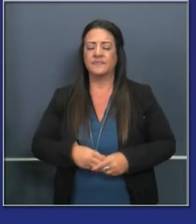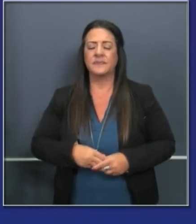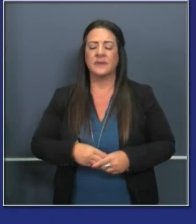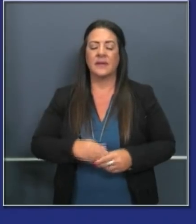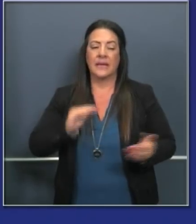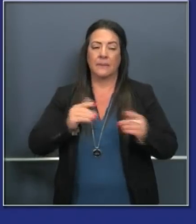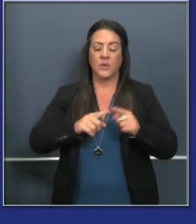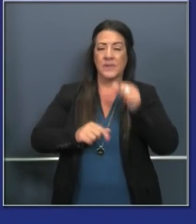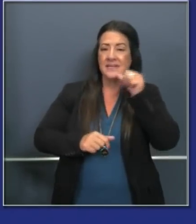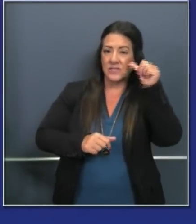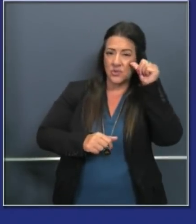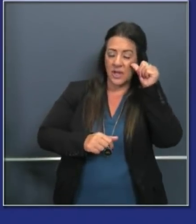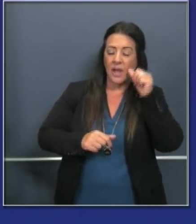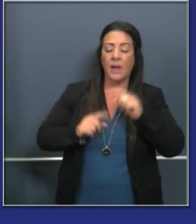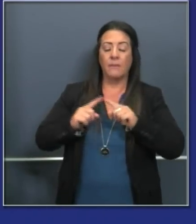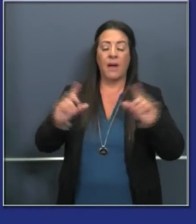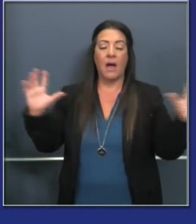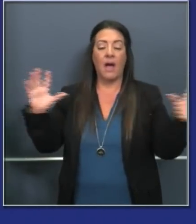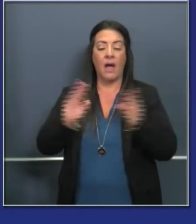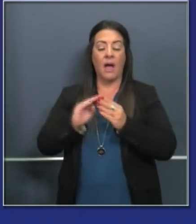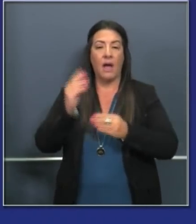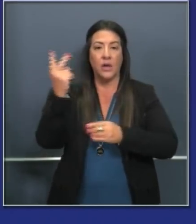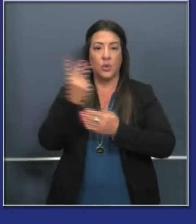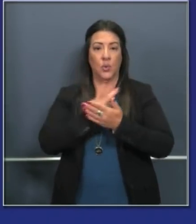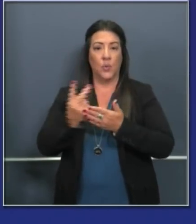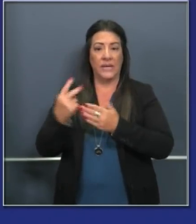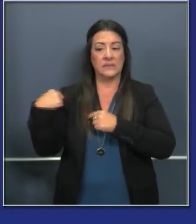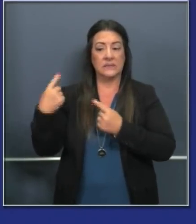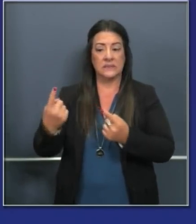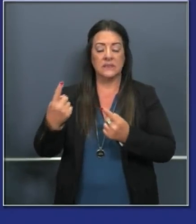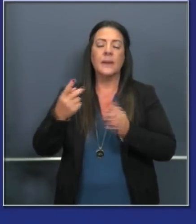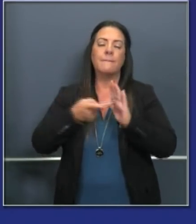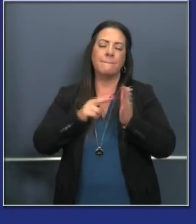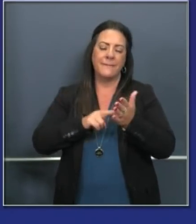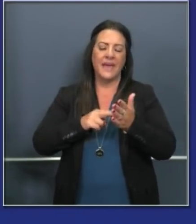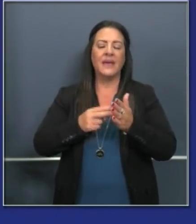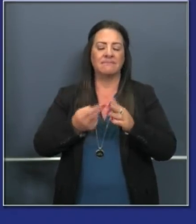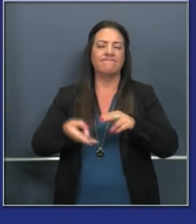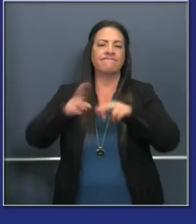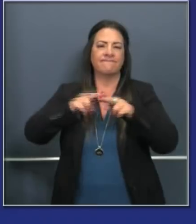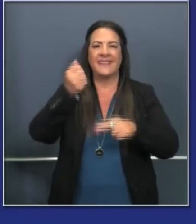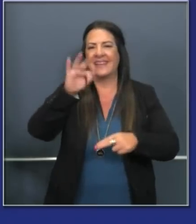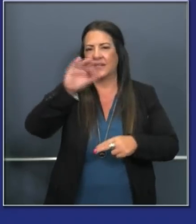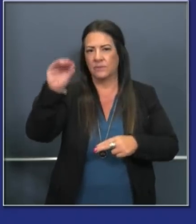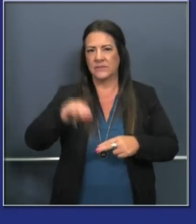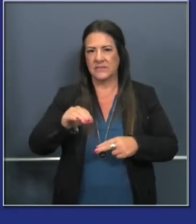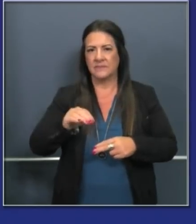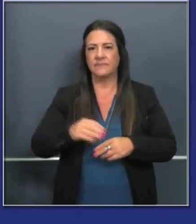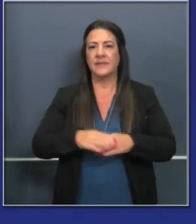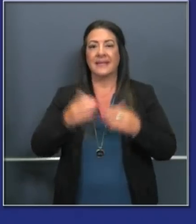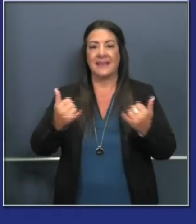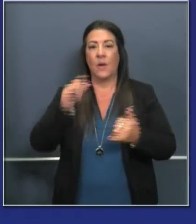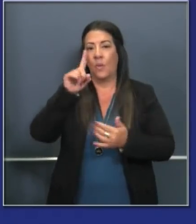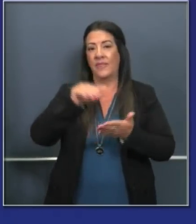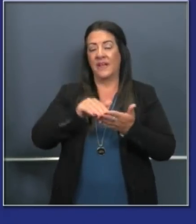DAY PERIOD YESTERDAY WAS 18% SO WE'RE SEEING A SLIGHT INCREASE 3% INCREASE OVER YESTERDAY, BUT OVER 14 DAY